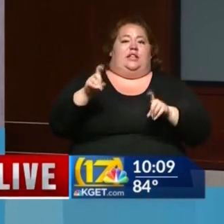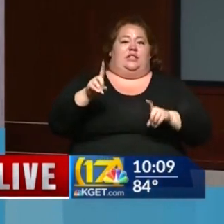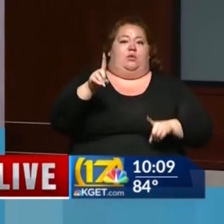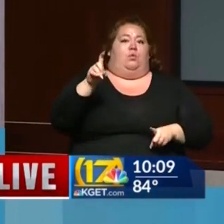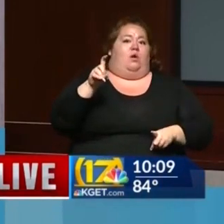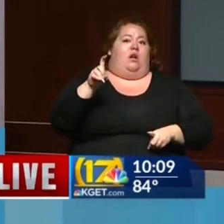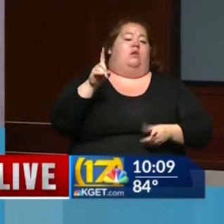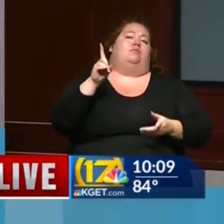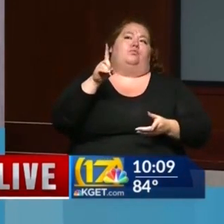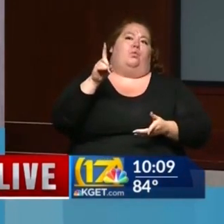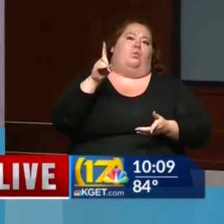THANK